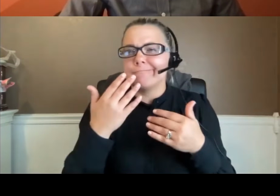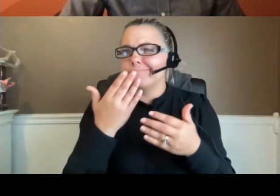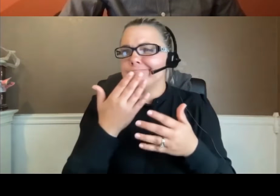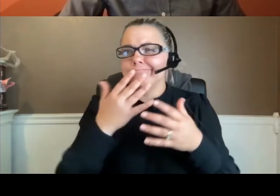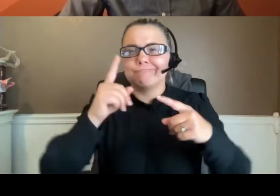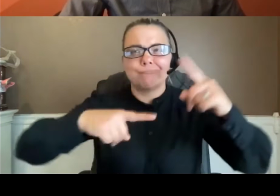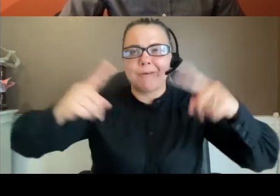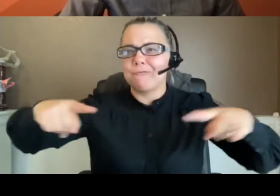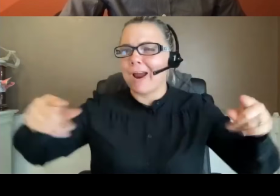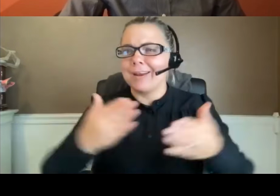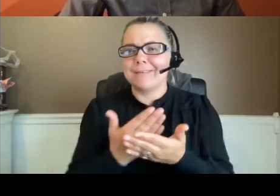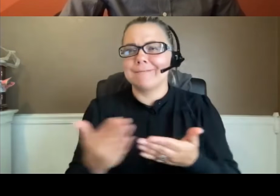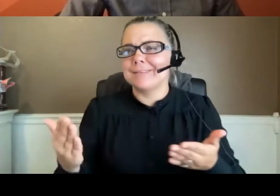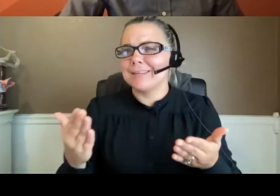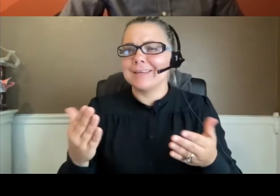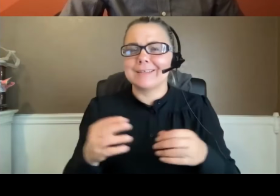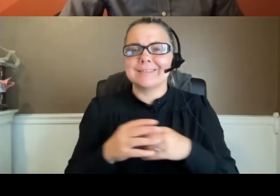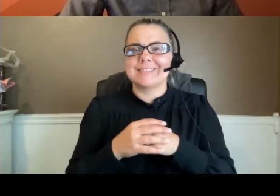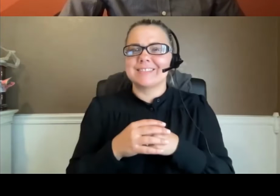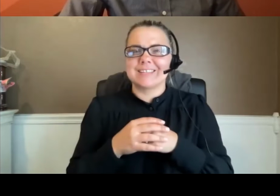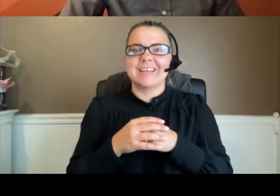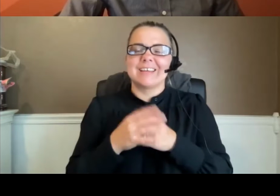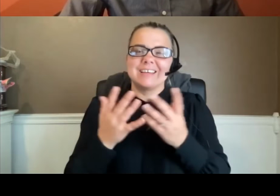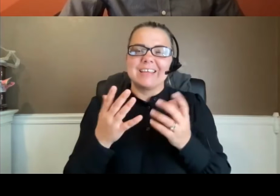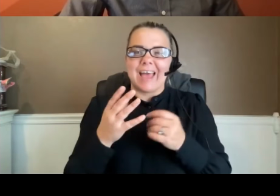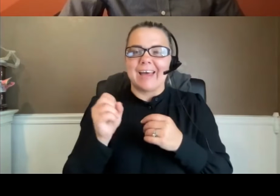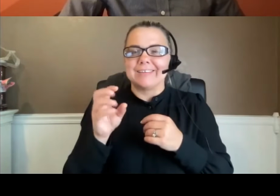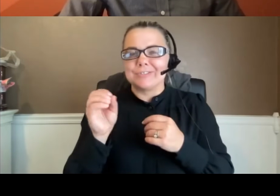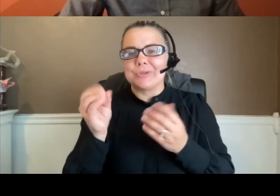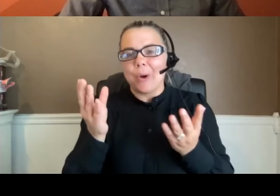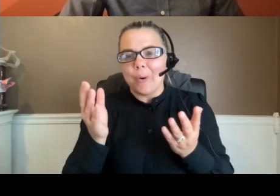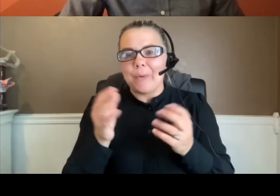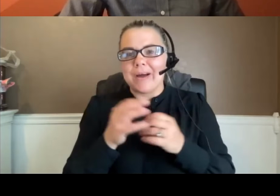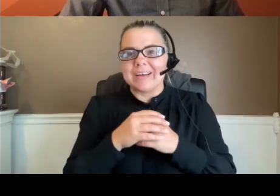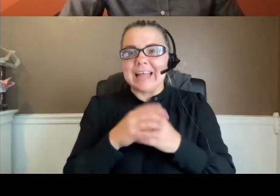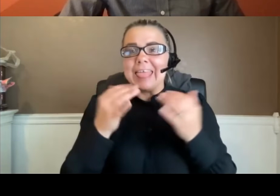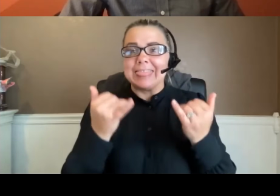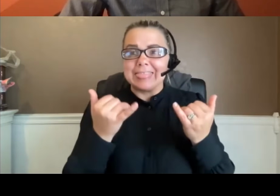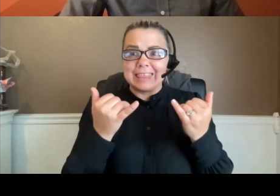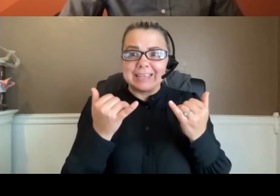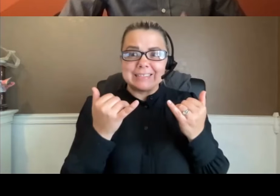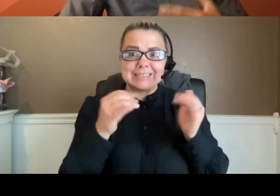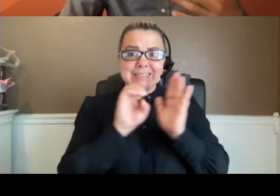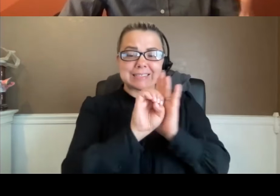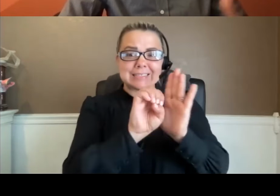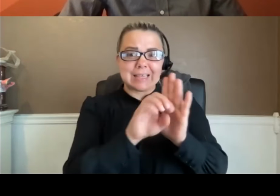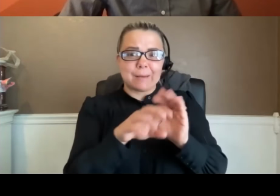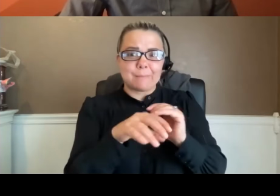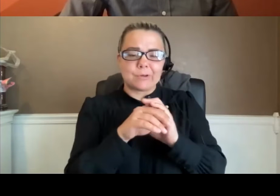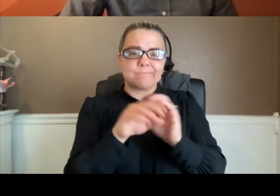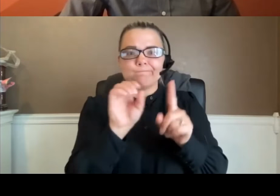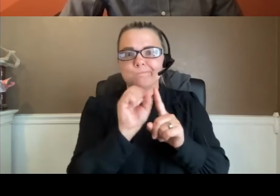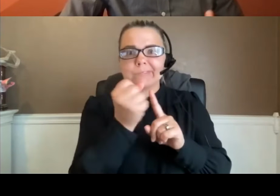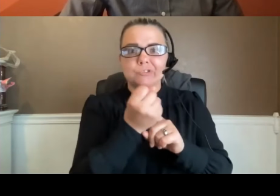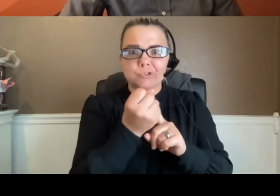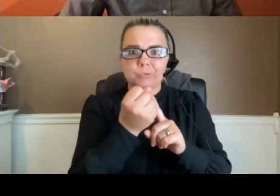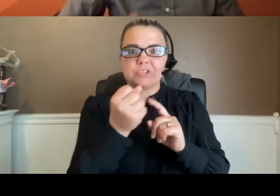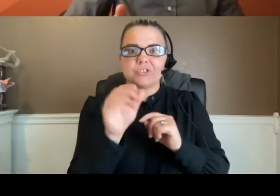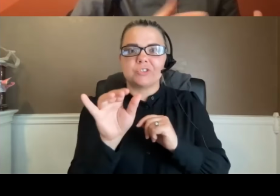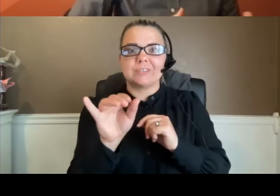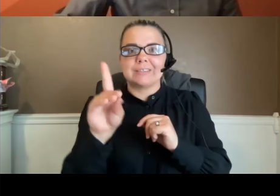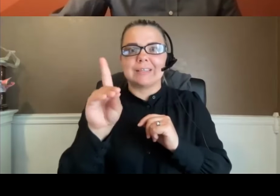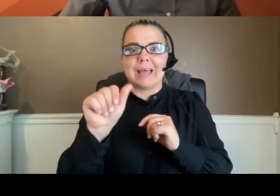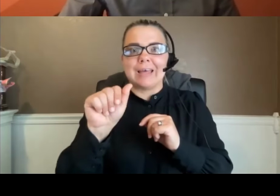it, most of it wrong. So this is a situation where data visualization is kind of replaced